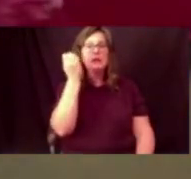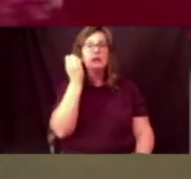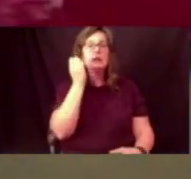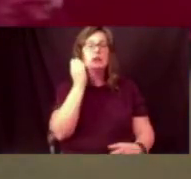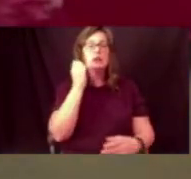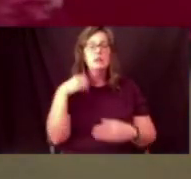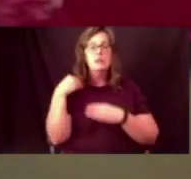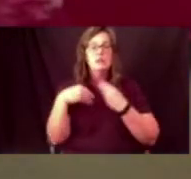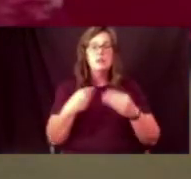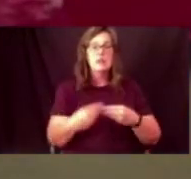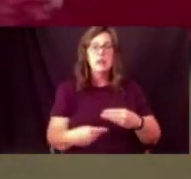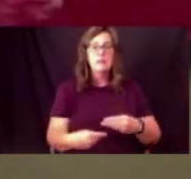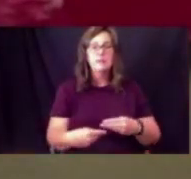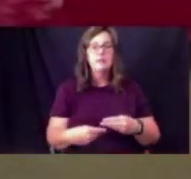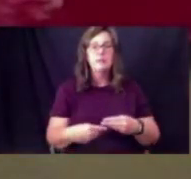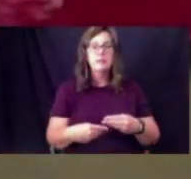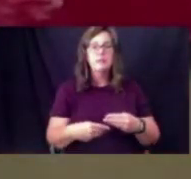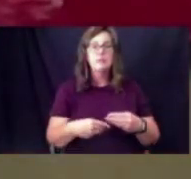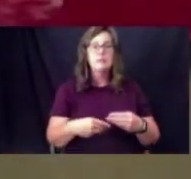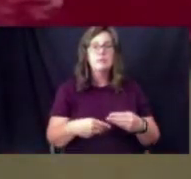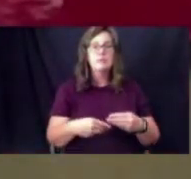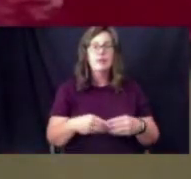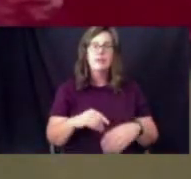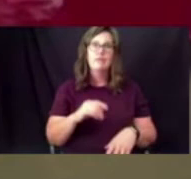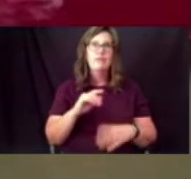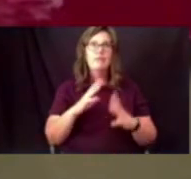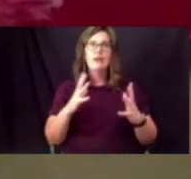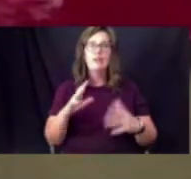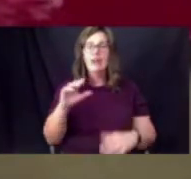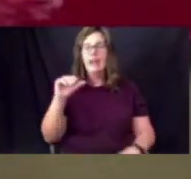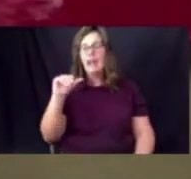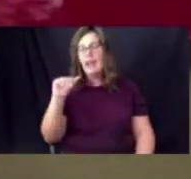in a very asian mom way just like oh you're gay you know you're gay right